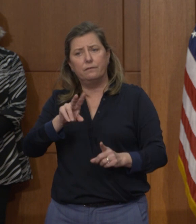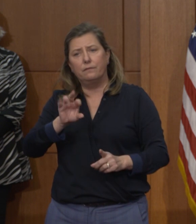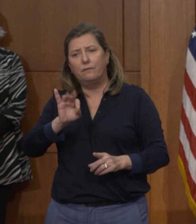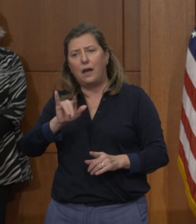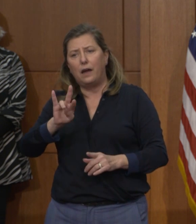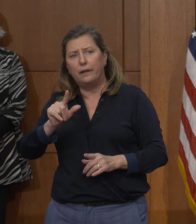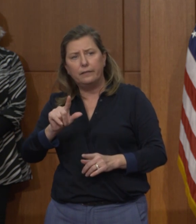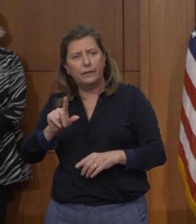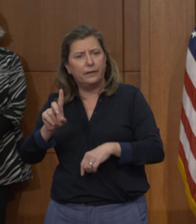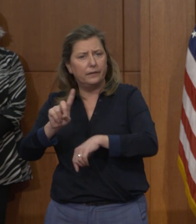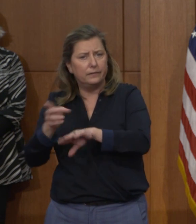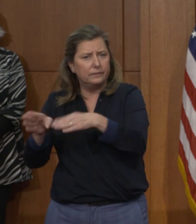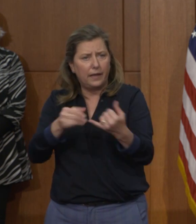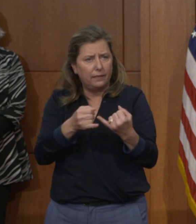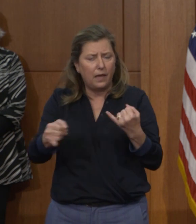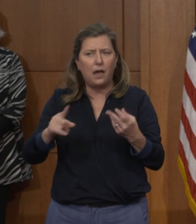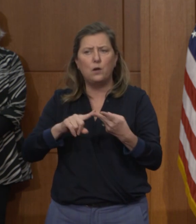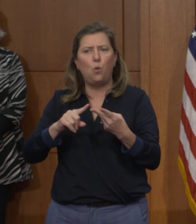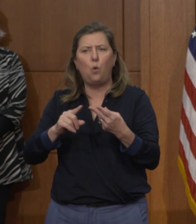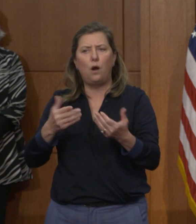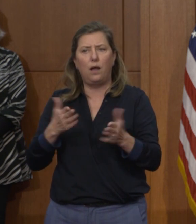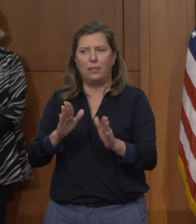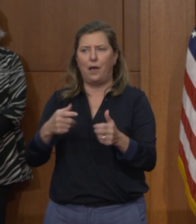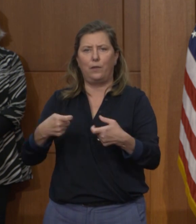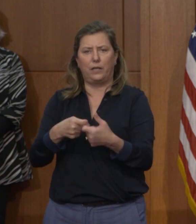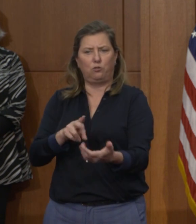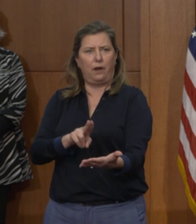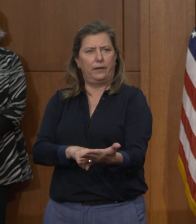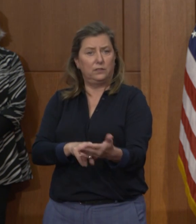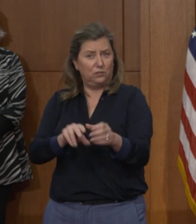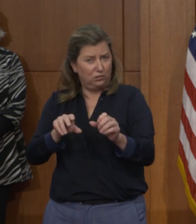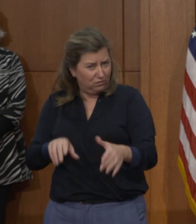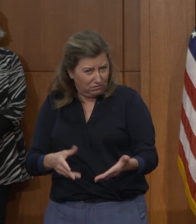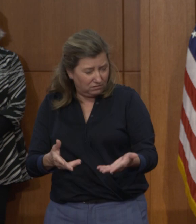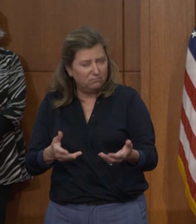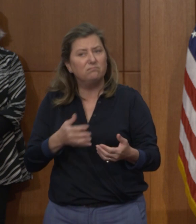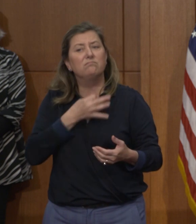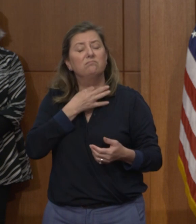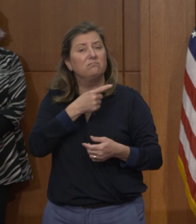during the stay at home order, um, to meet that main ninth deadline. Uh, June 9th deadline, excuse me. Um,